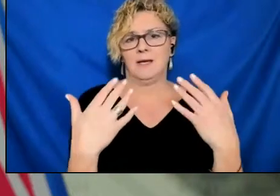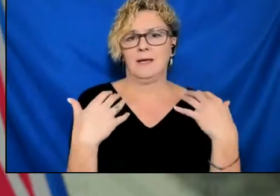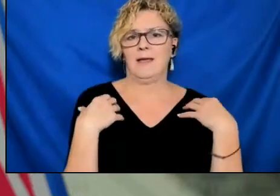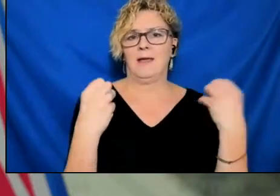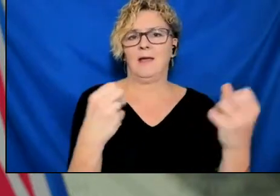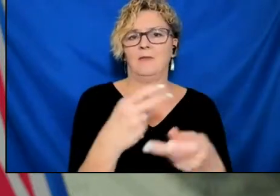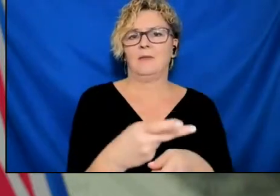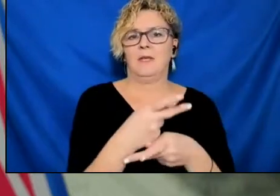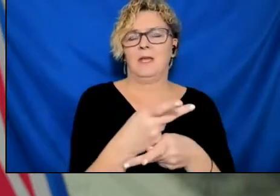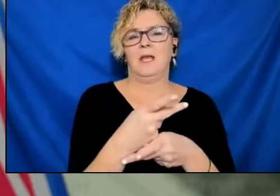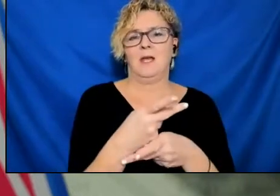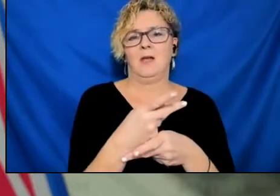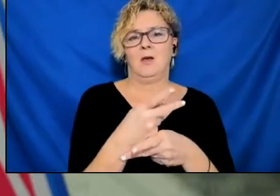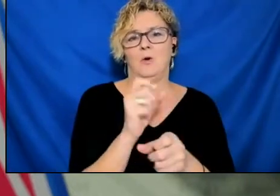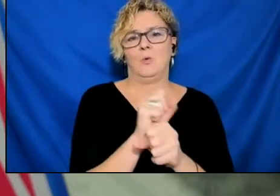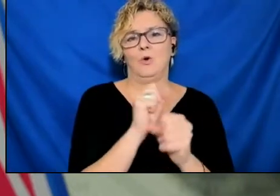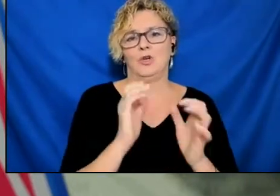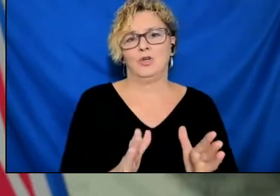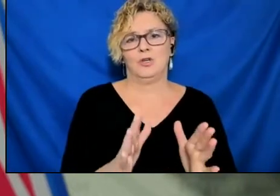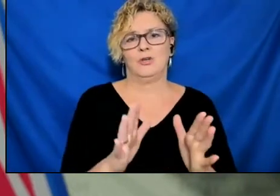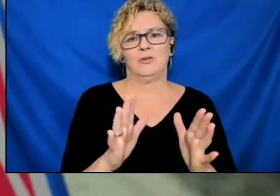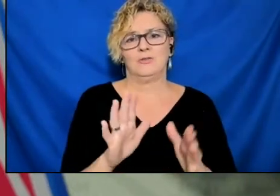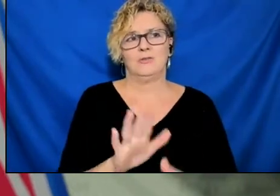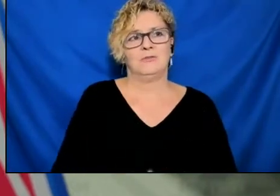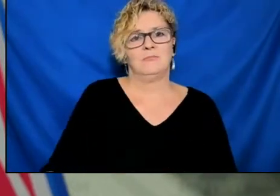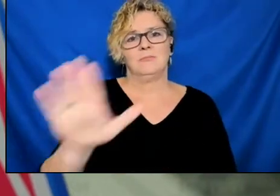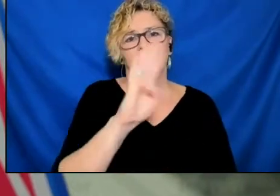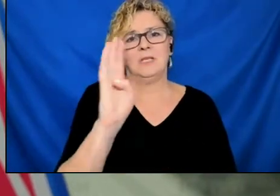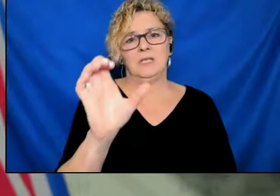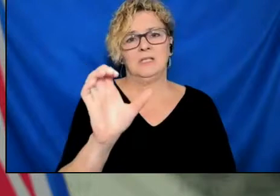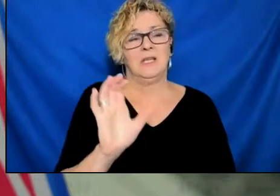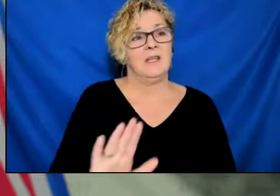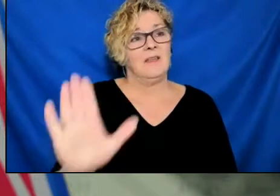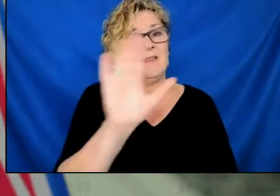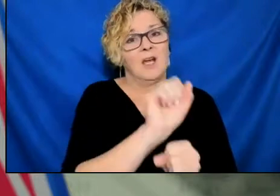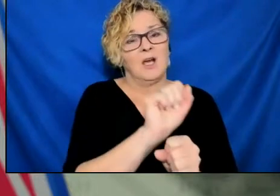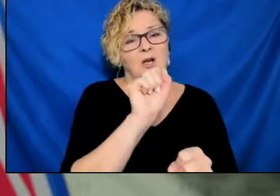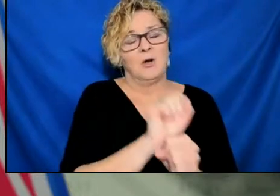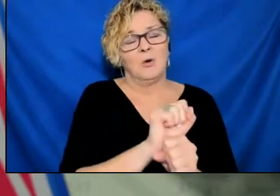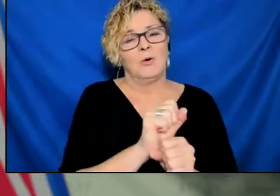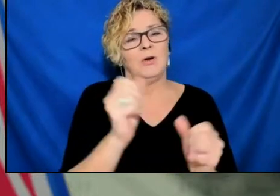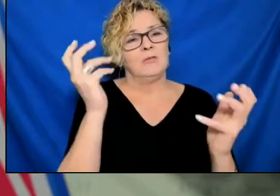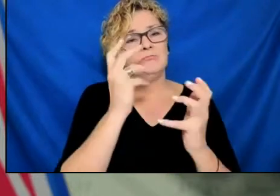health care teams across BC for